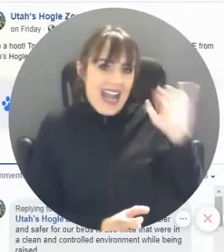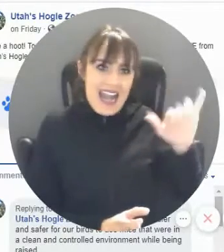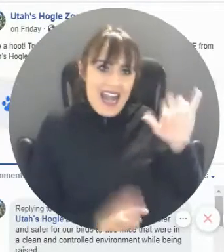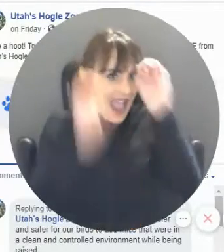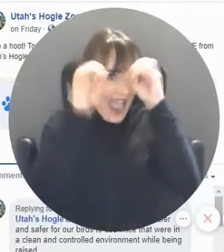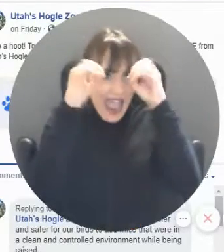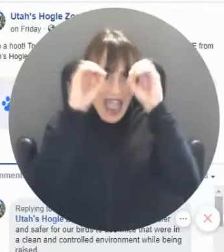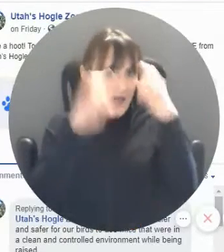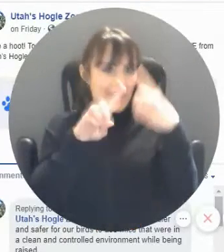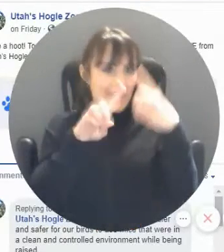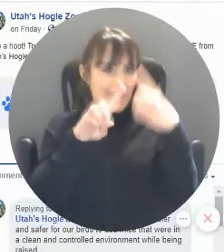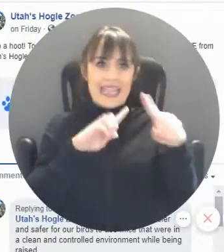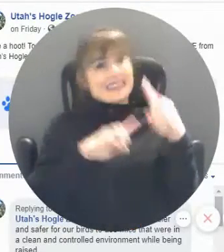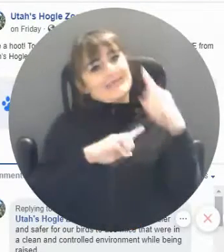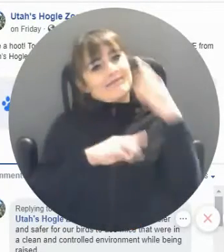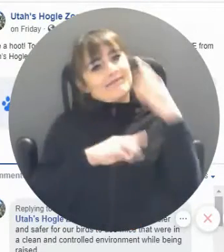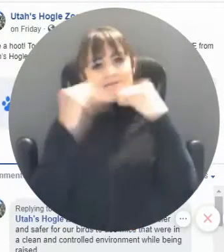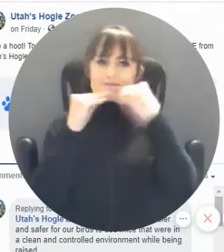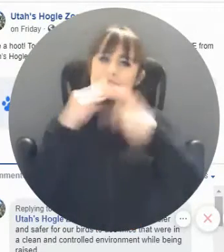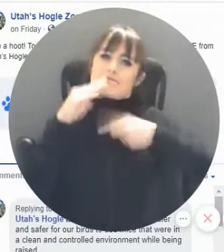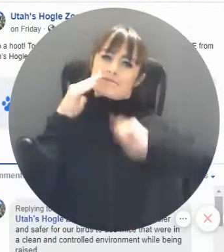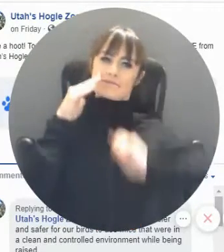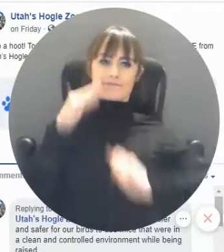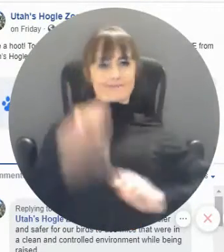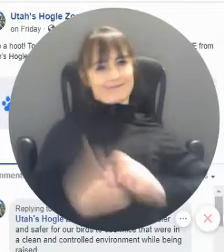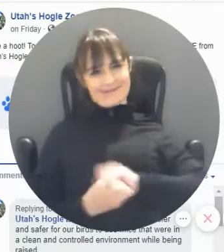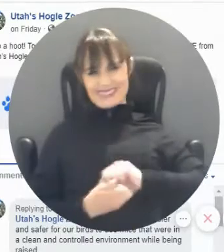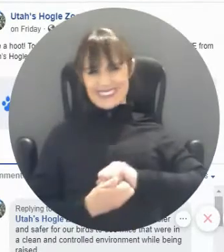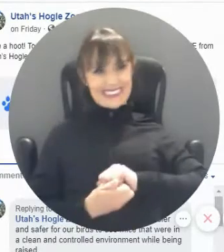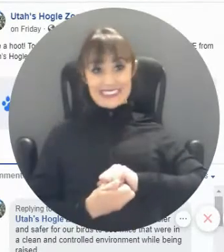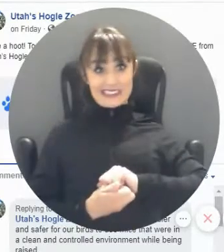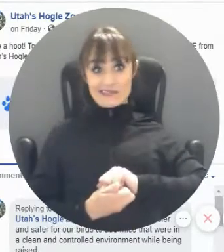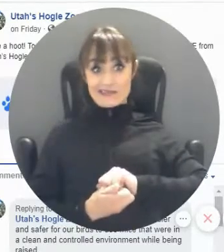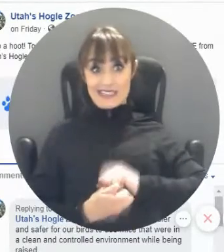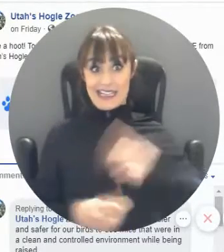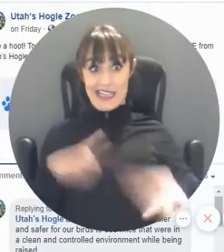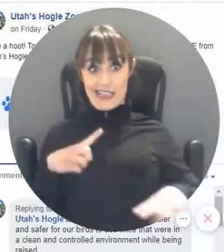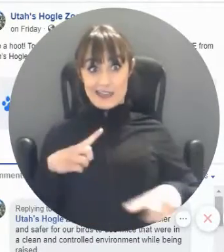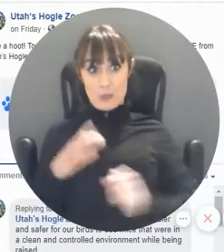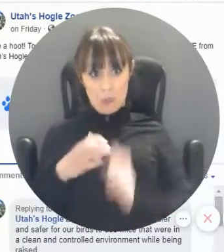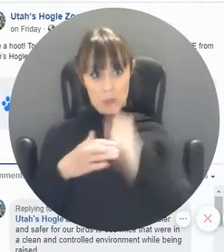So, we actually are always dissecting owl pellets in